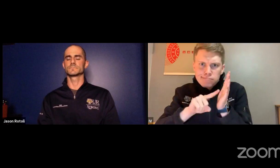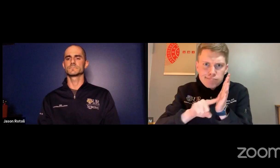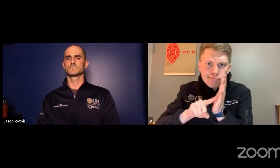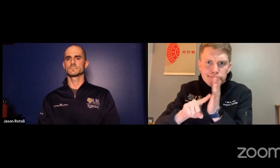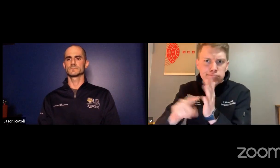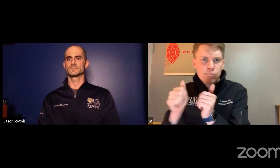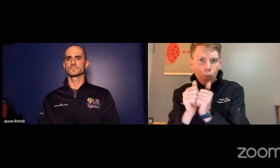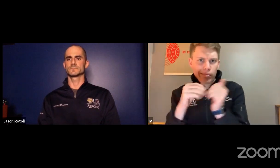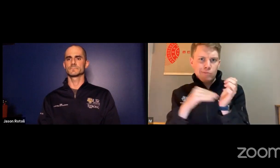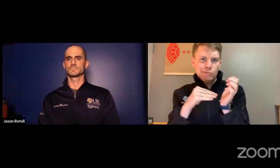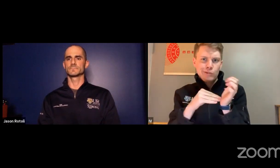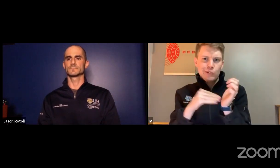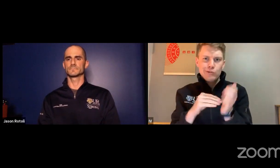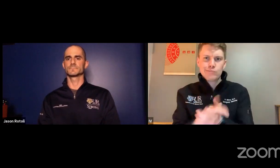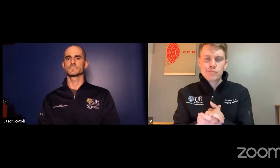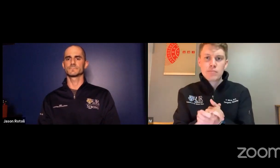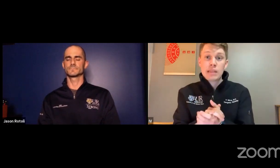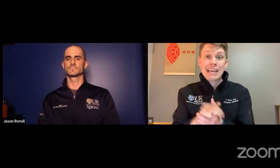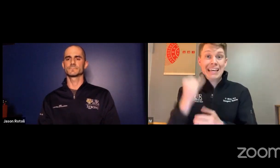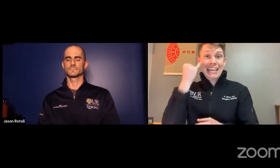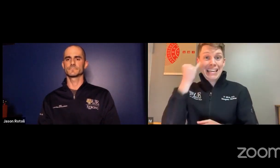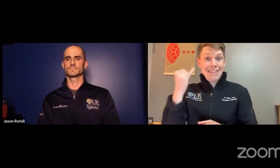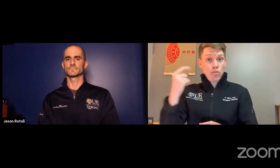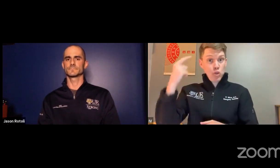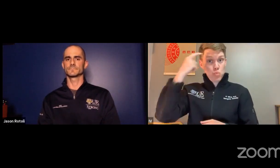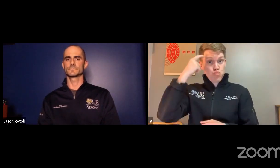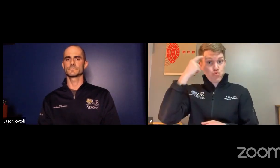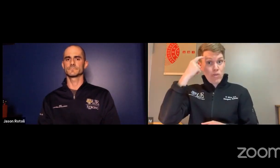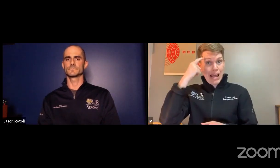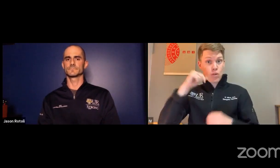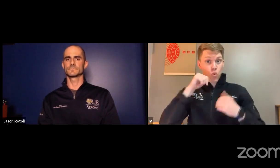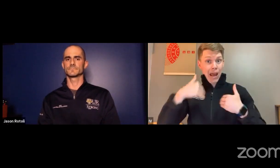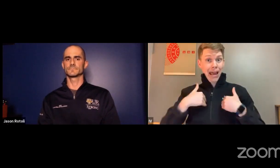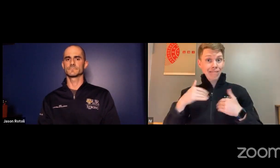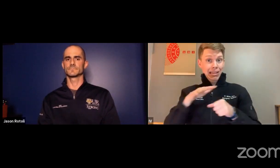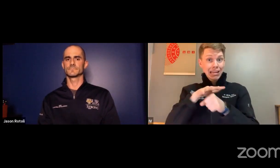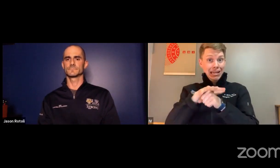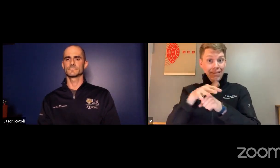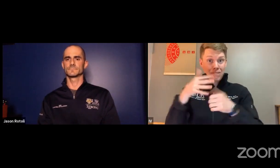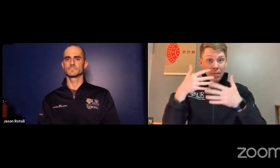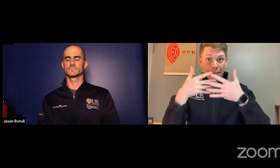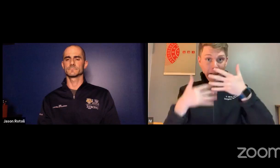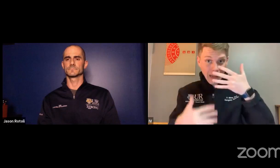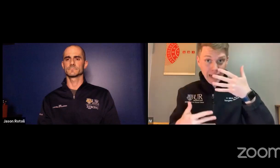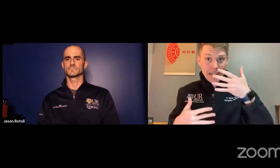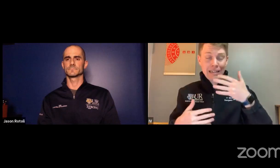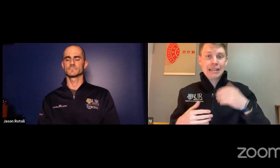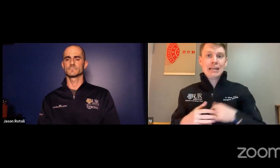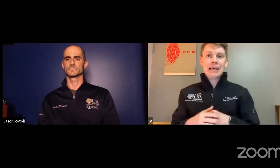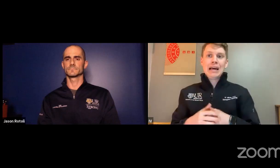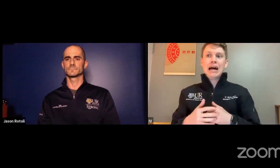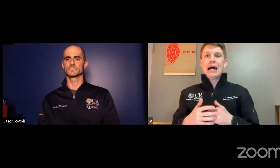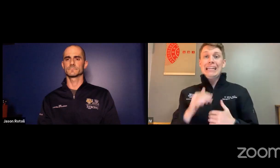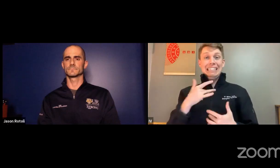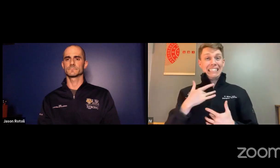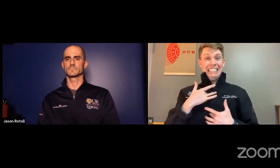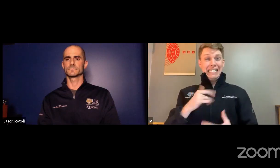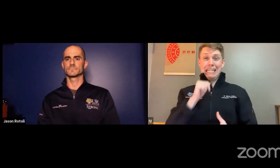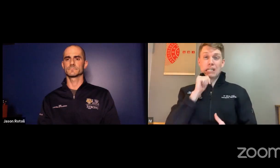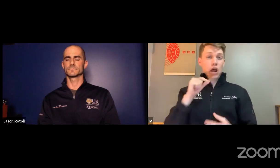You need to have it. If you have enough oxygen in your heart, you're fine. But if you don't have enough,